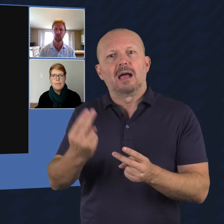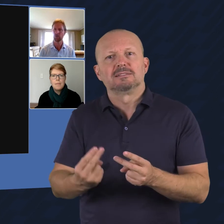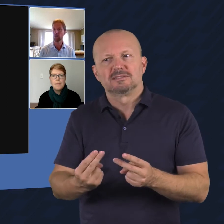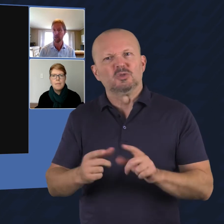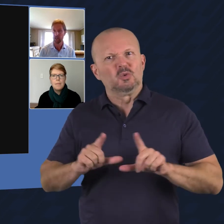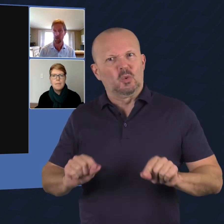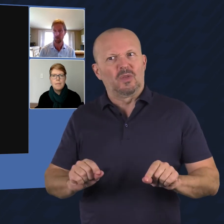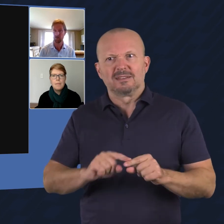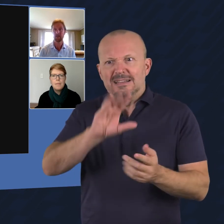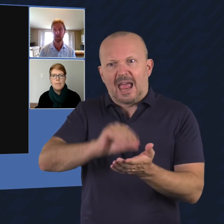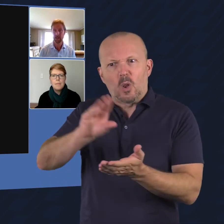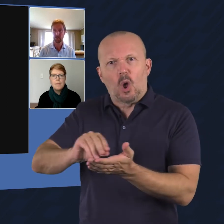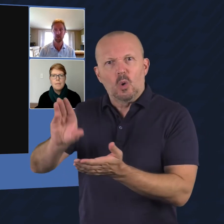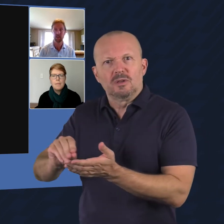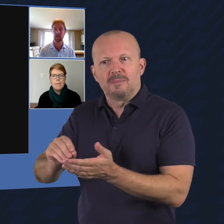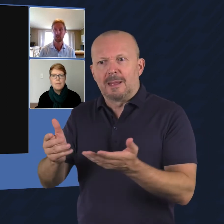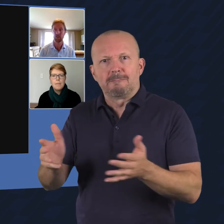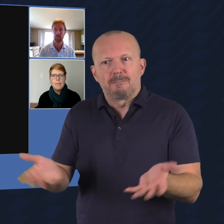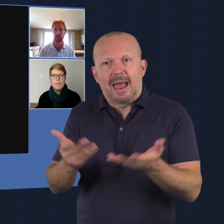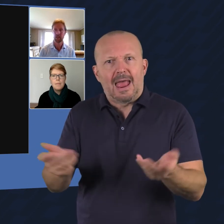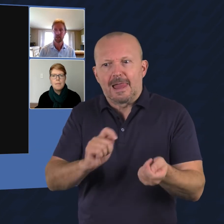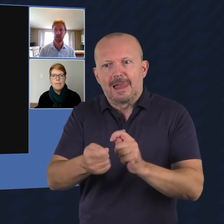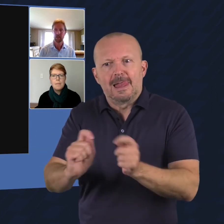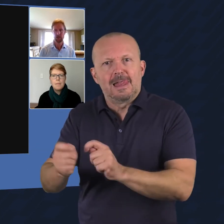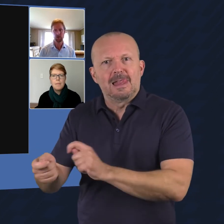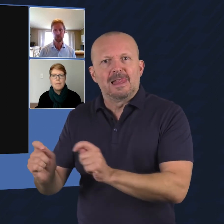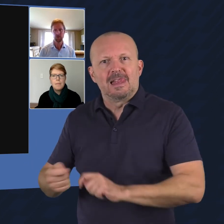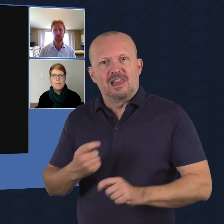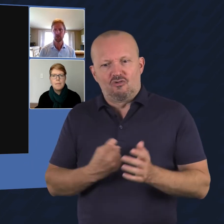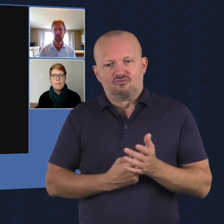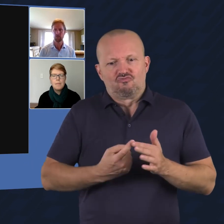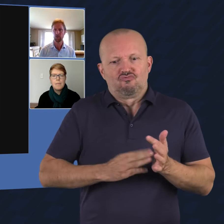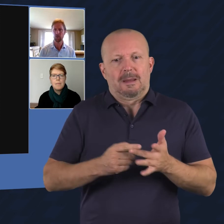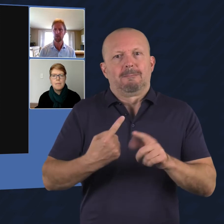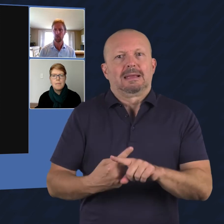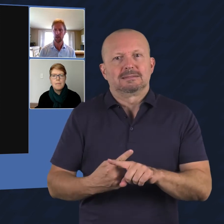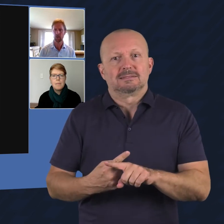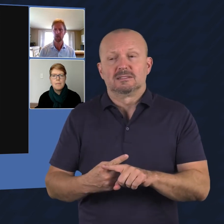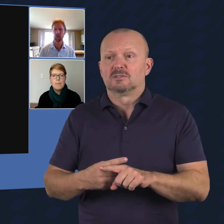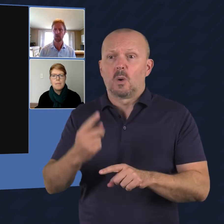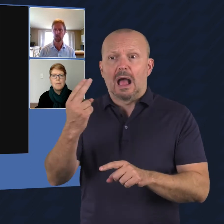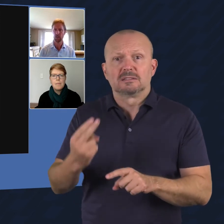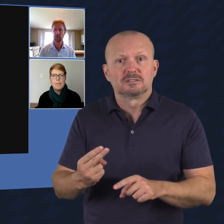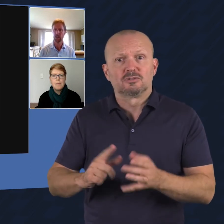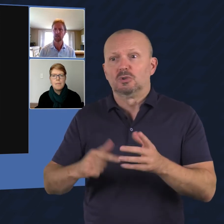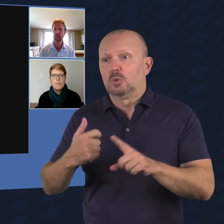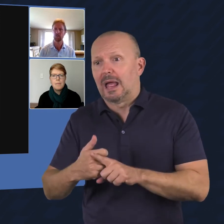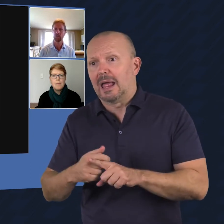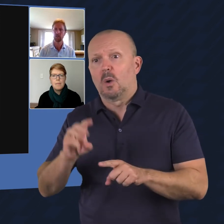to a remix album based on the collection. That includes musicians from Europe, Wales, United States and New Zealand.